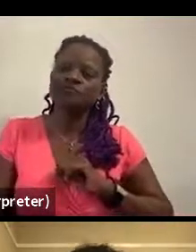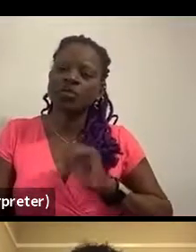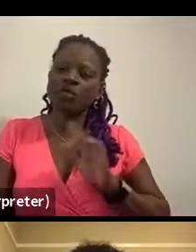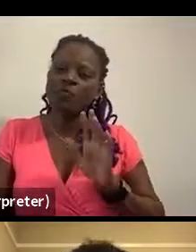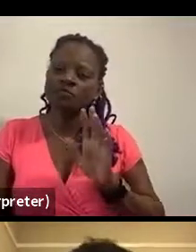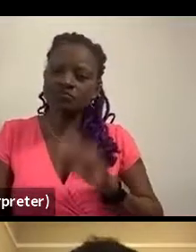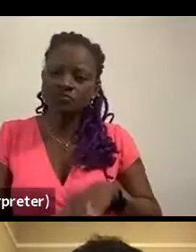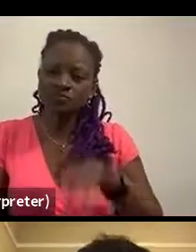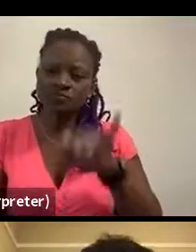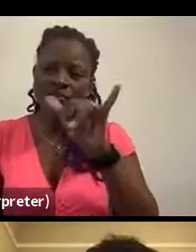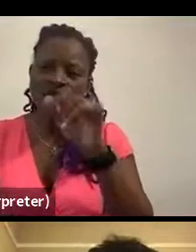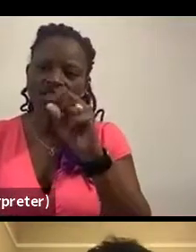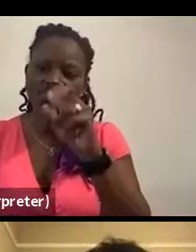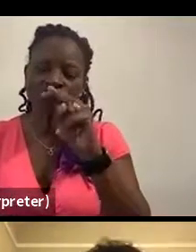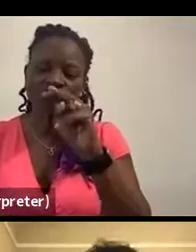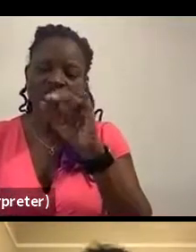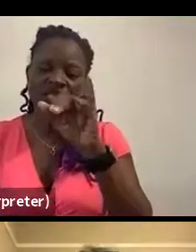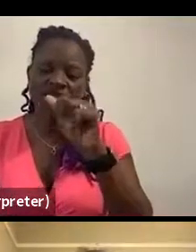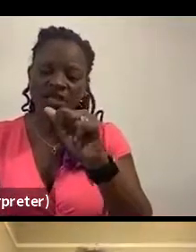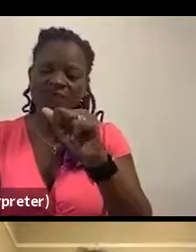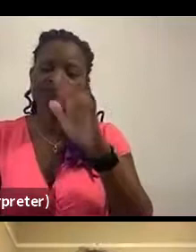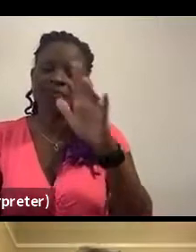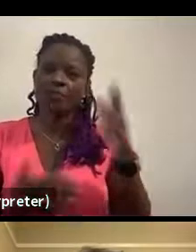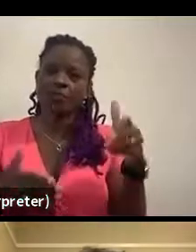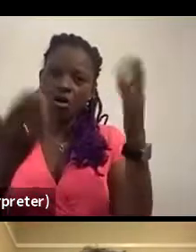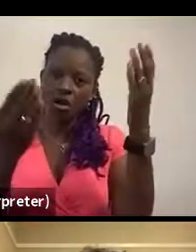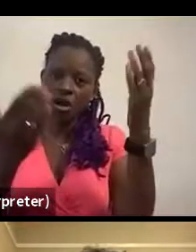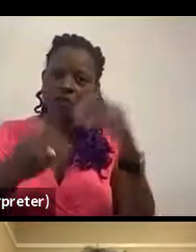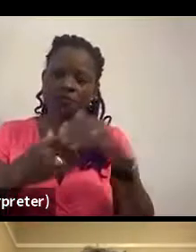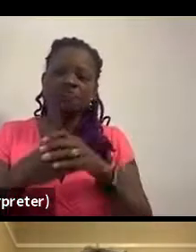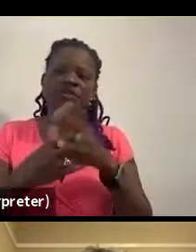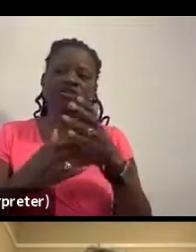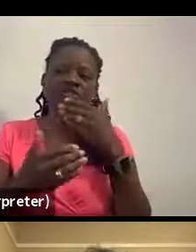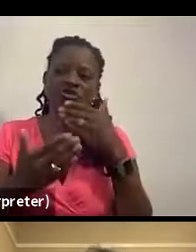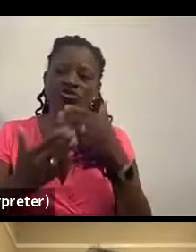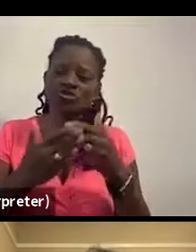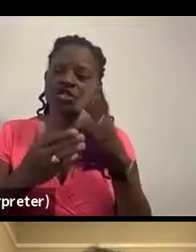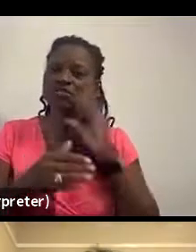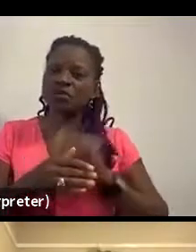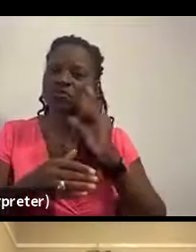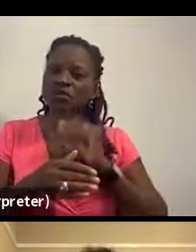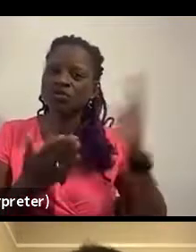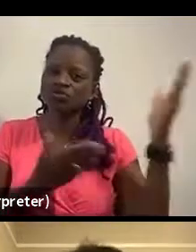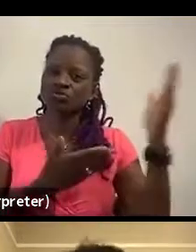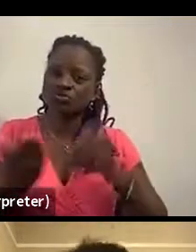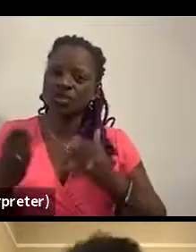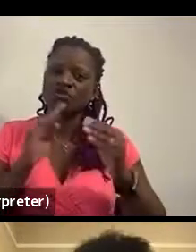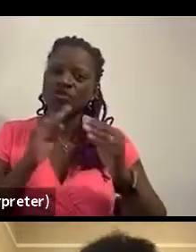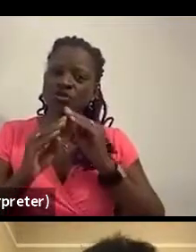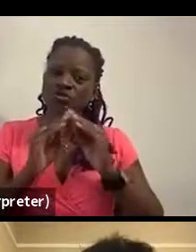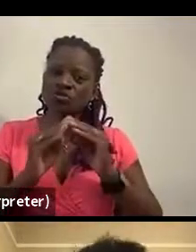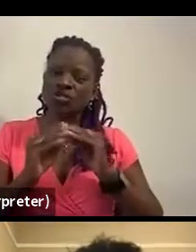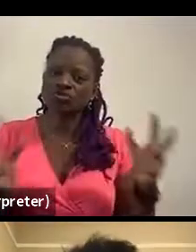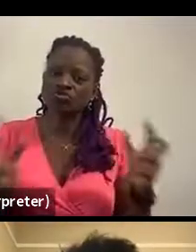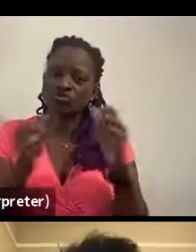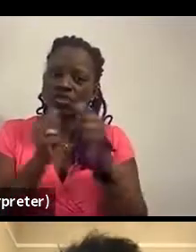It was an amazing experience to bring community together and give them resources and signed them up for vaccines.